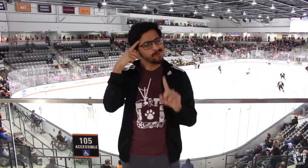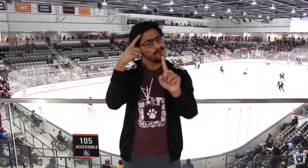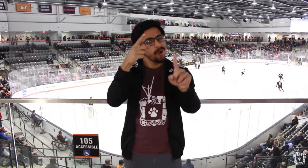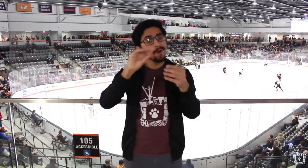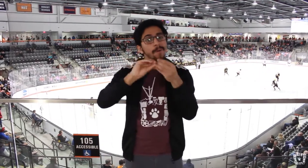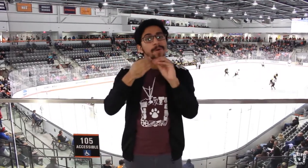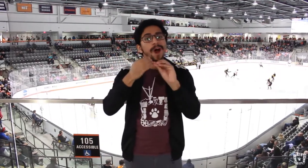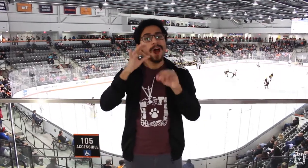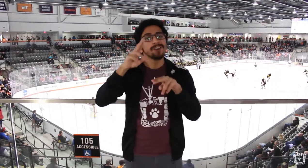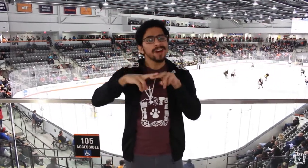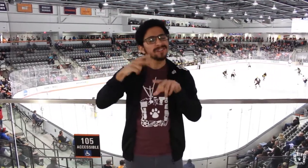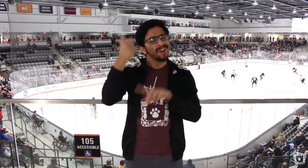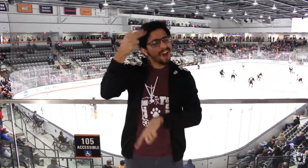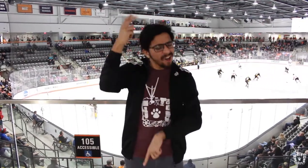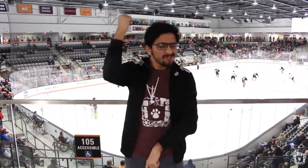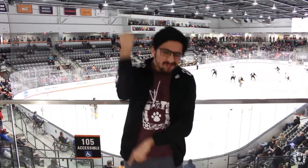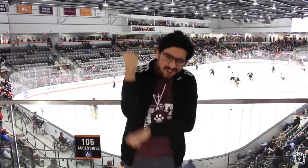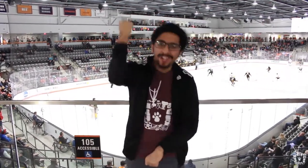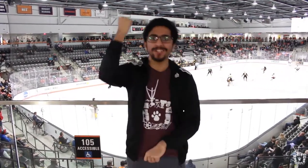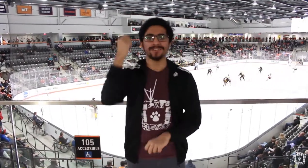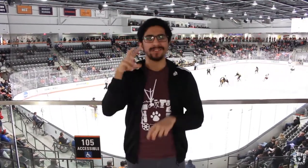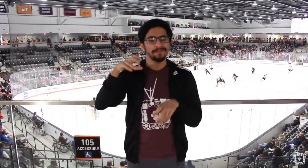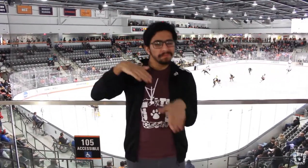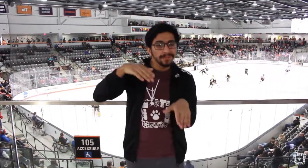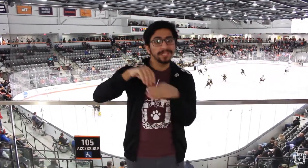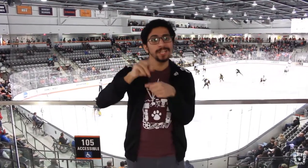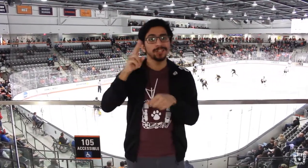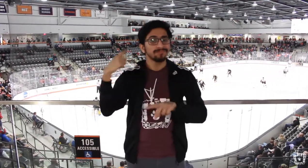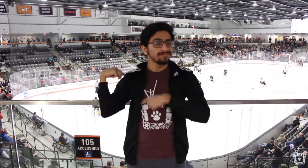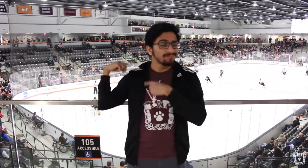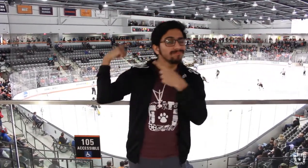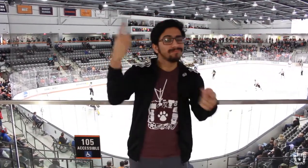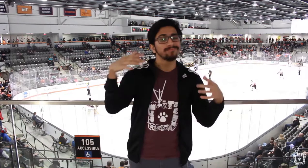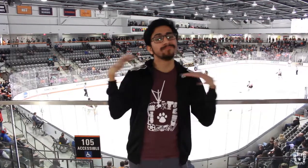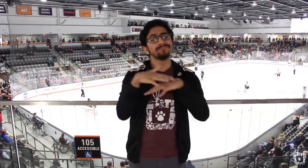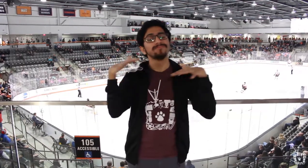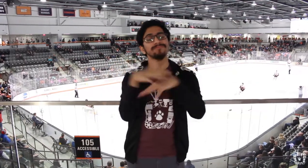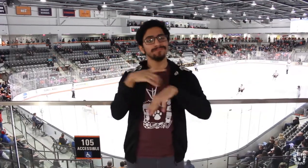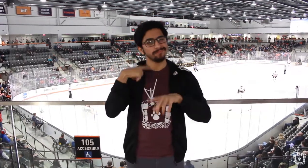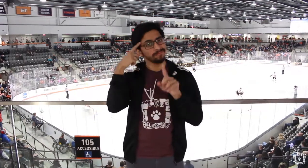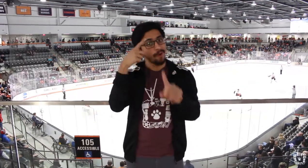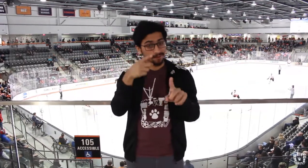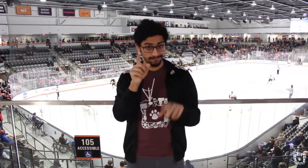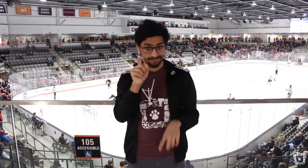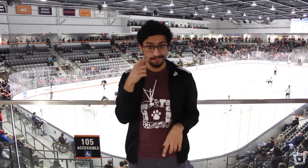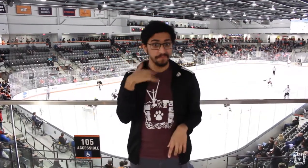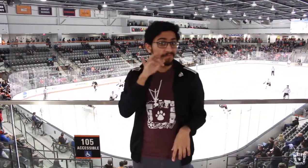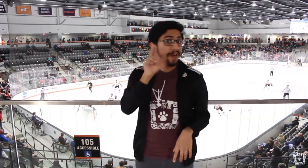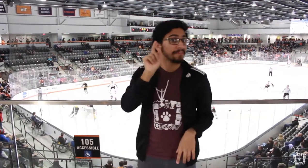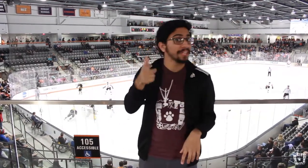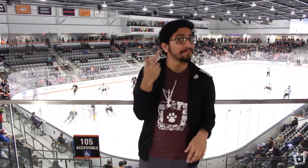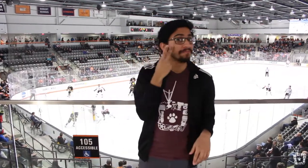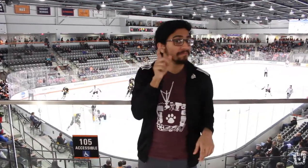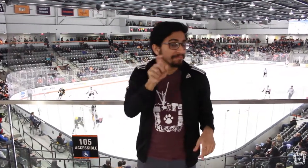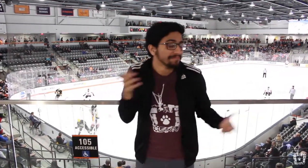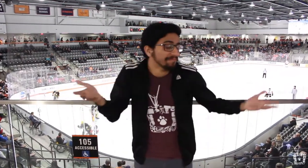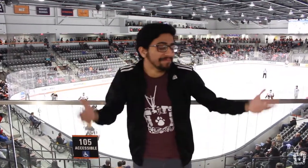The goal is to significantly increase the number of seats and break the record in history. Is that our goal? We'll find out.